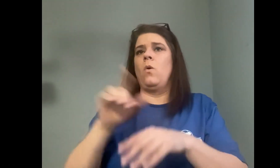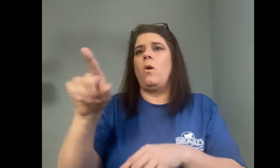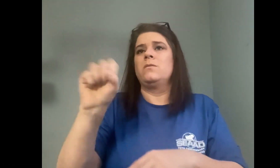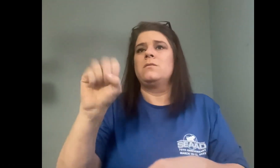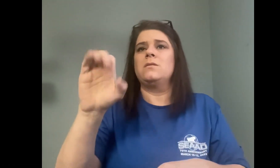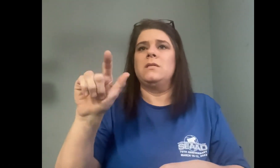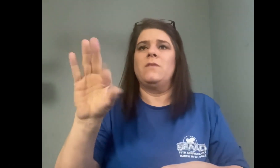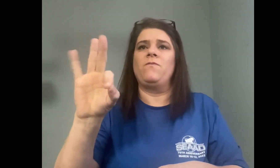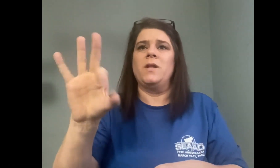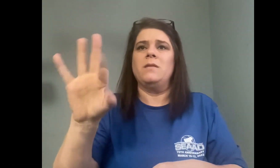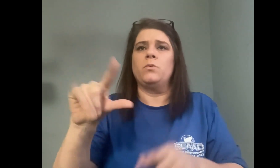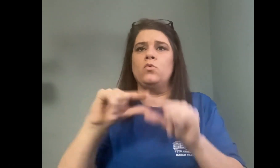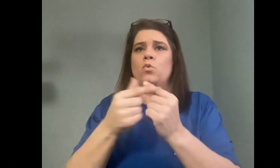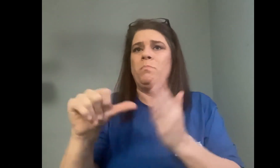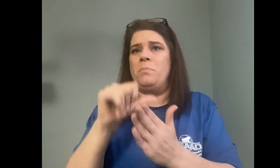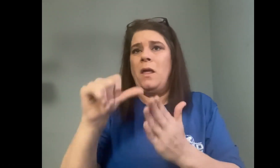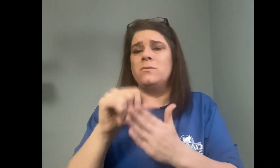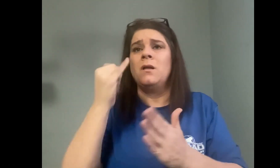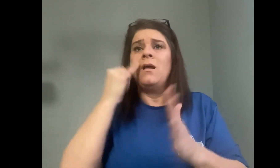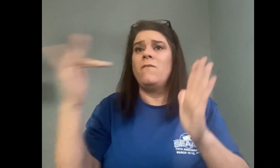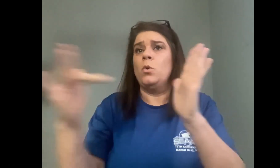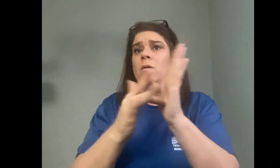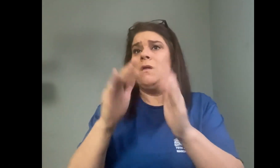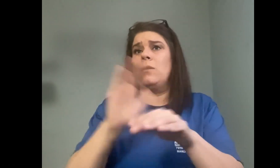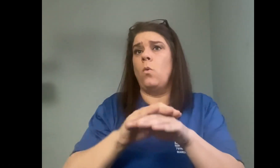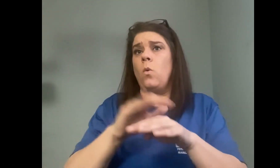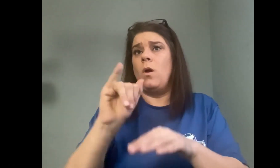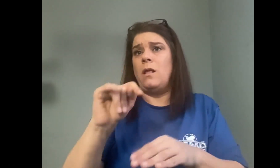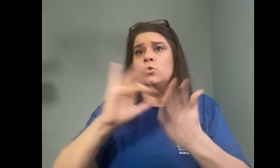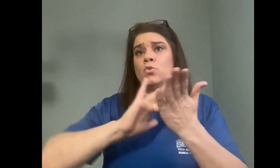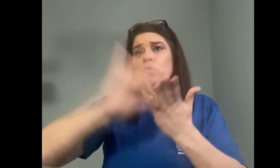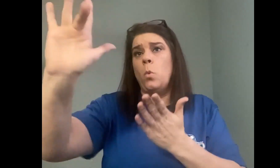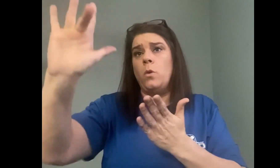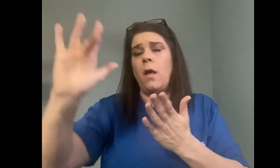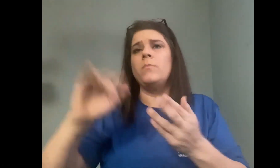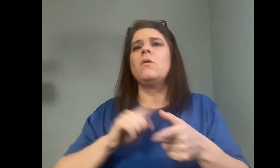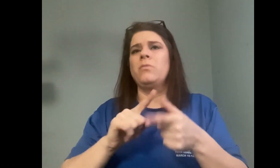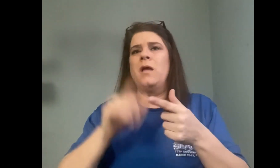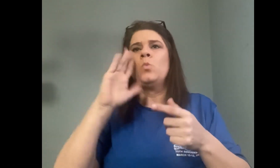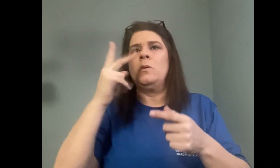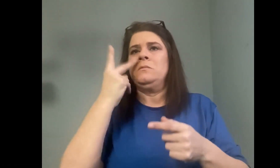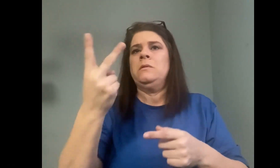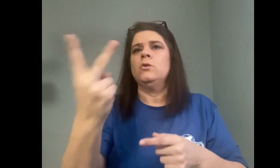On the website and as well as on our Facebook page, all you have to do is scroll up and you will see two links.